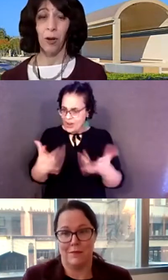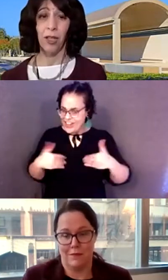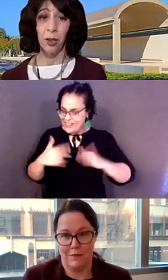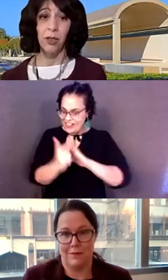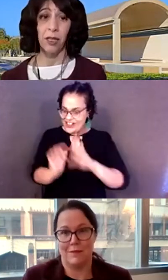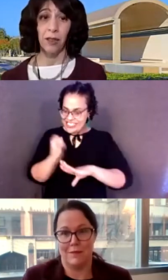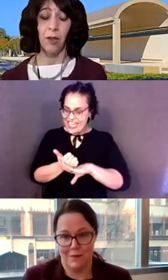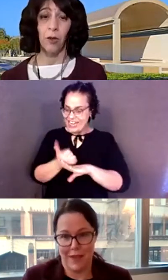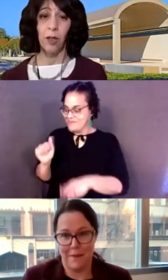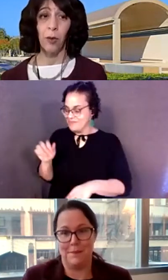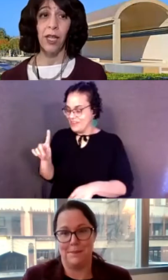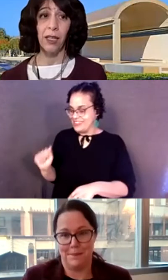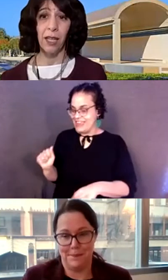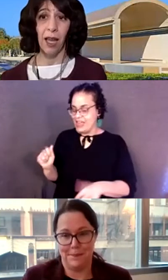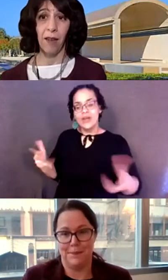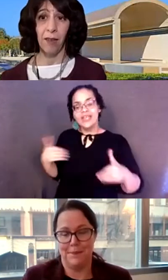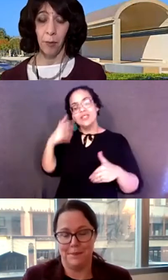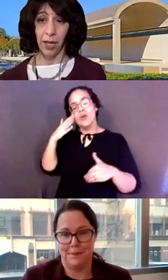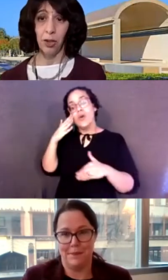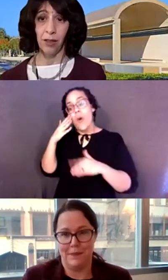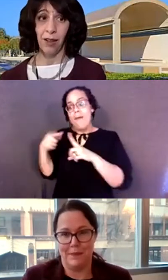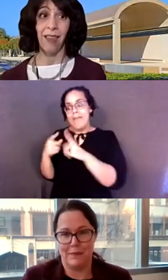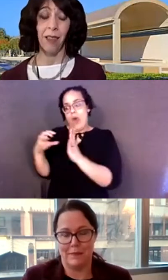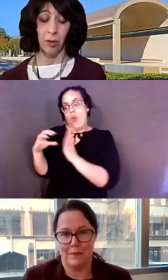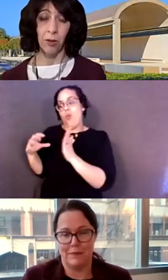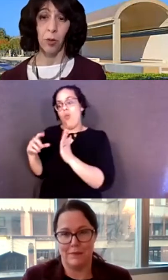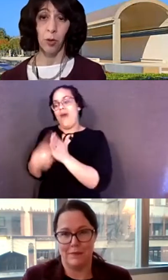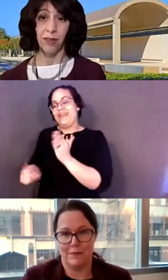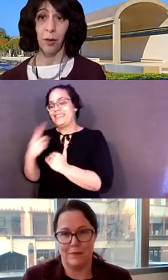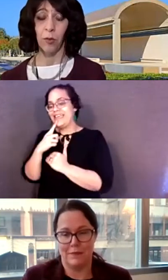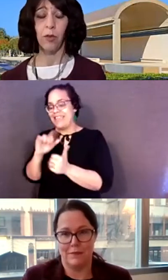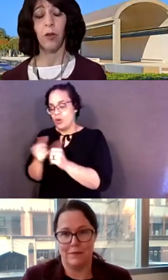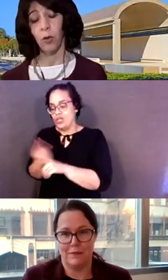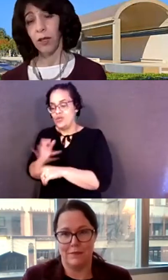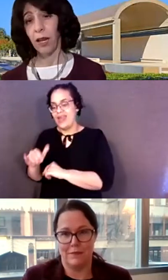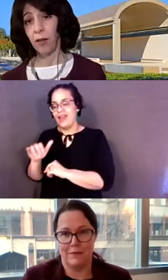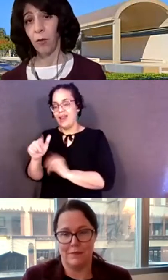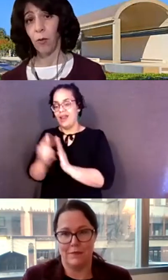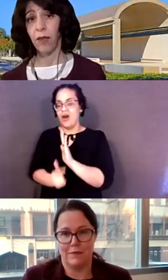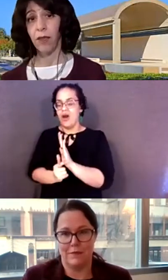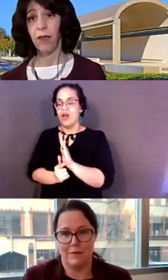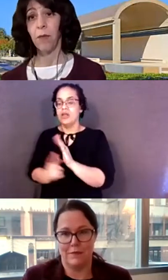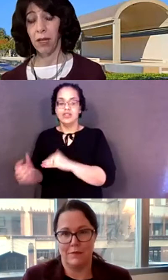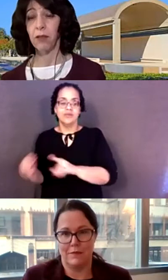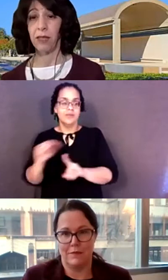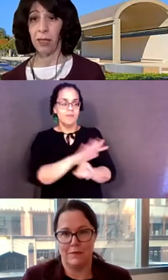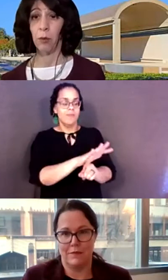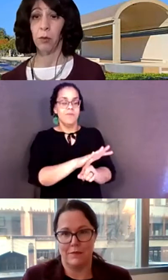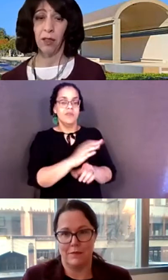to use it so that we can get the patient and their support team to coordinate